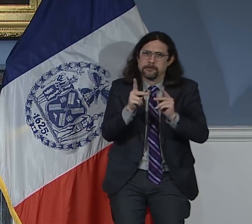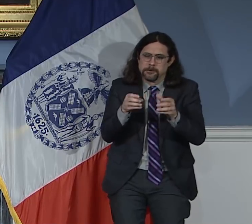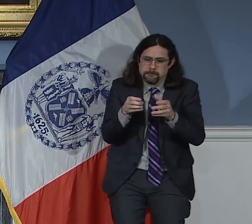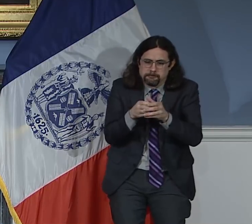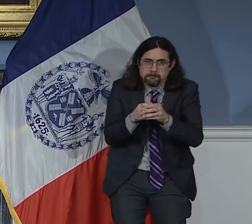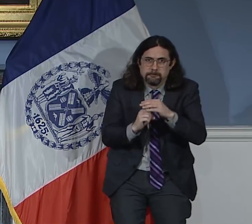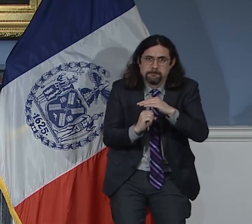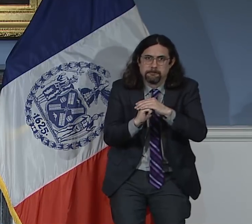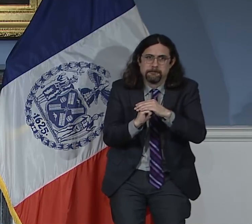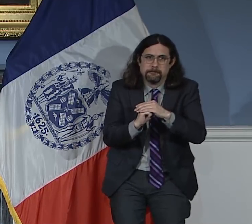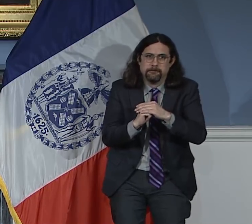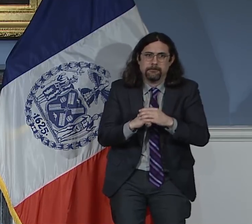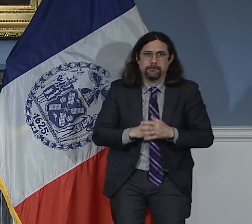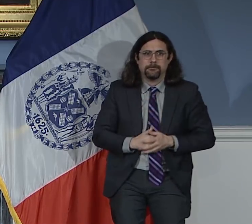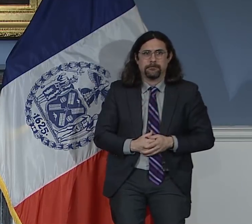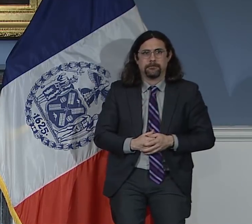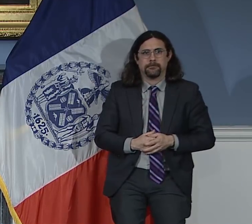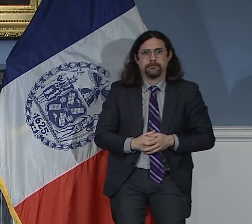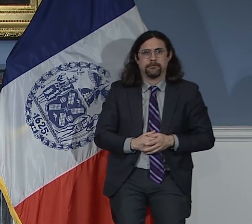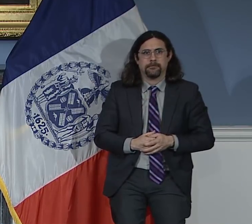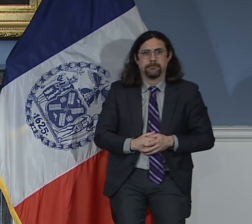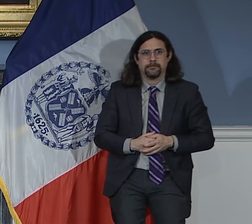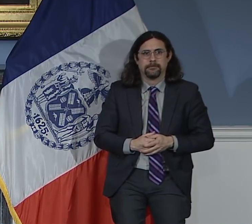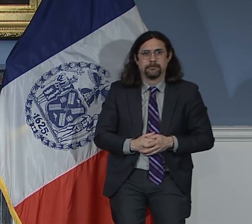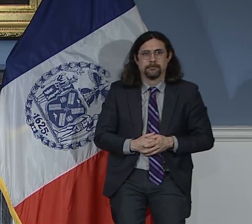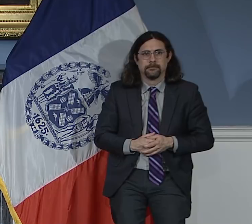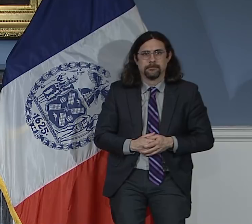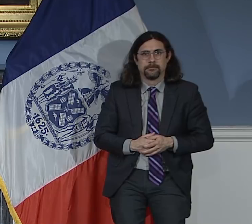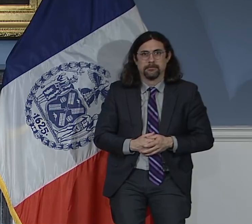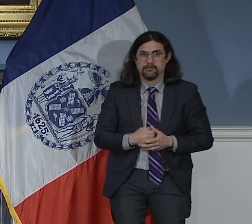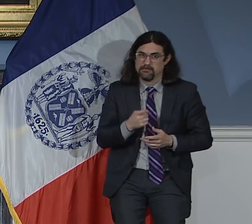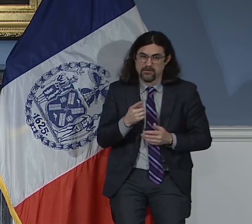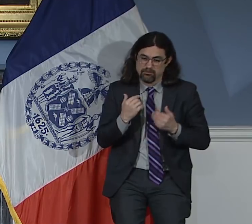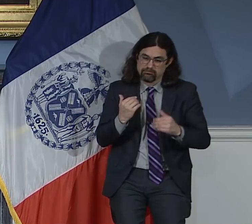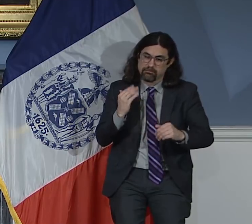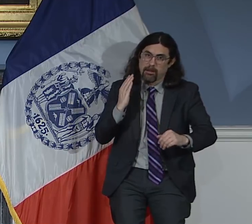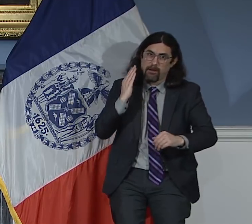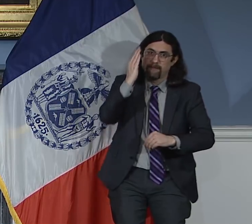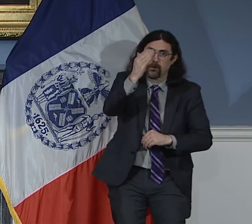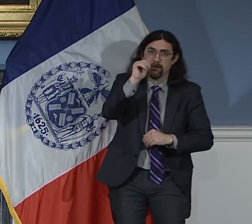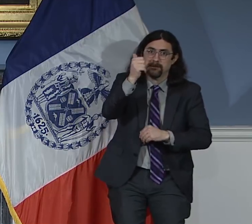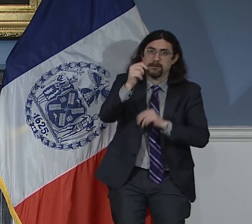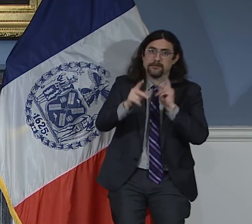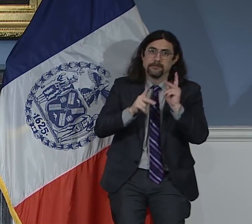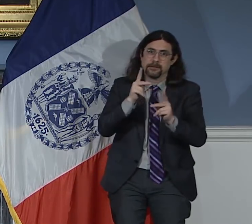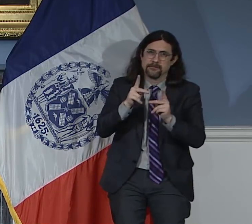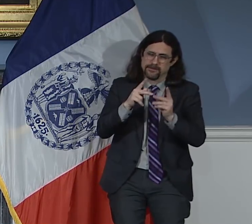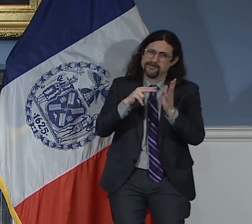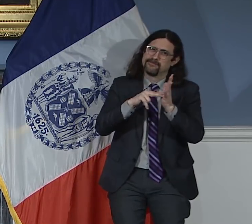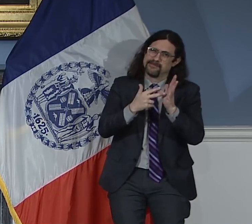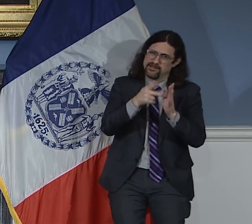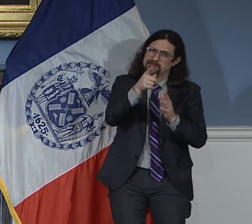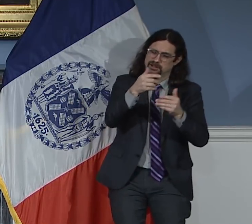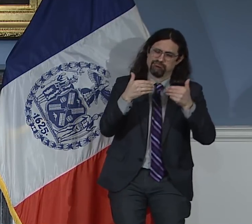RISK TO ALL THOSE